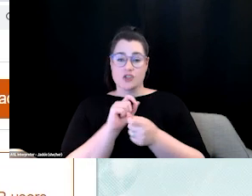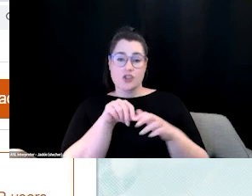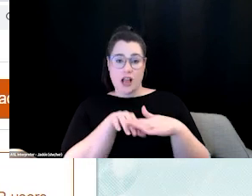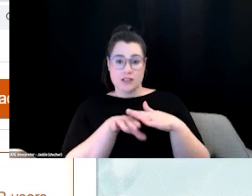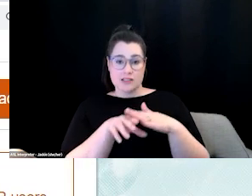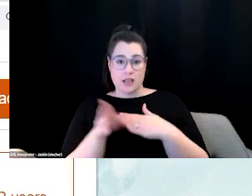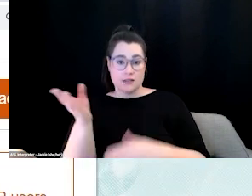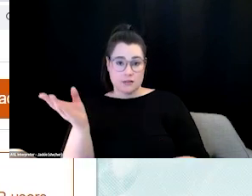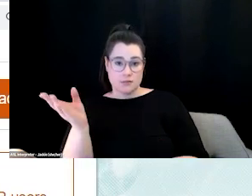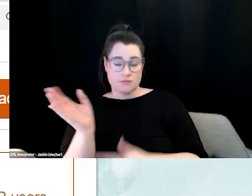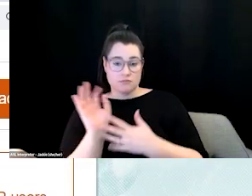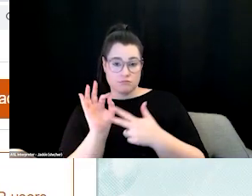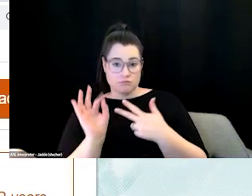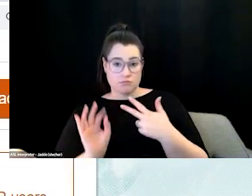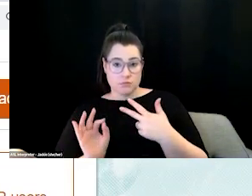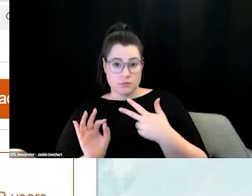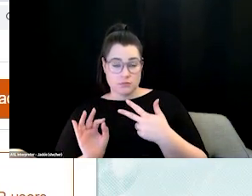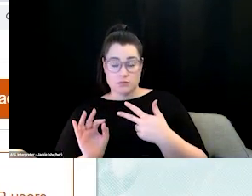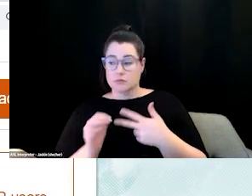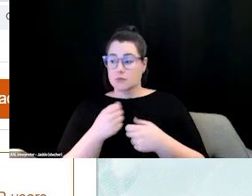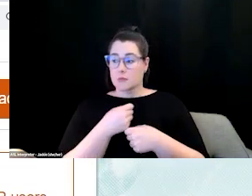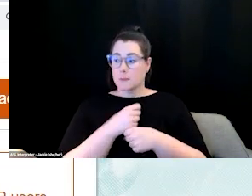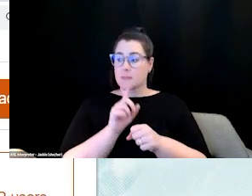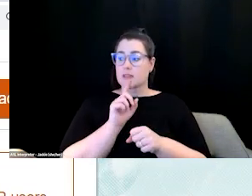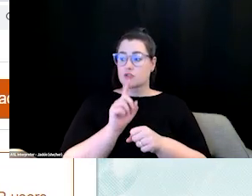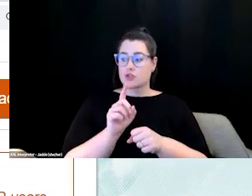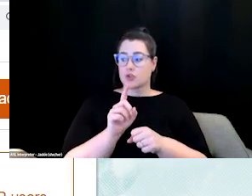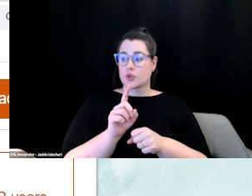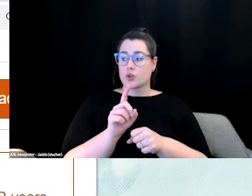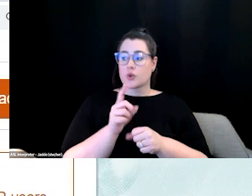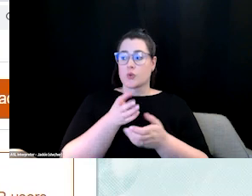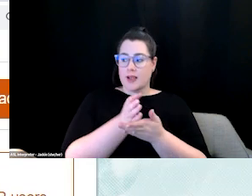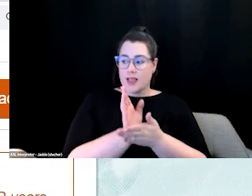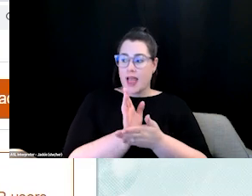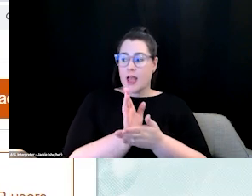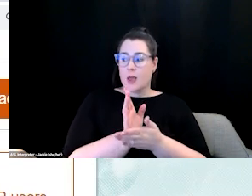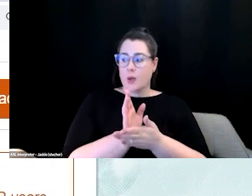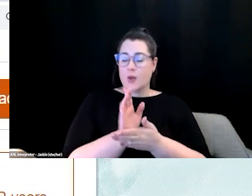Please make sure you select Allow Proposal Submission. This will allow the AOR Office to submit the proposal.